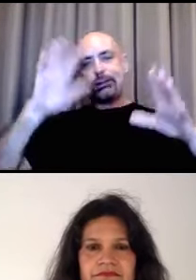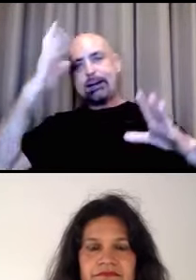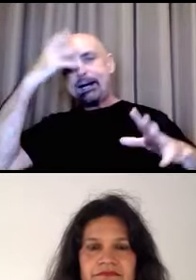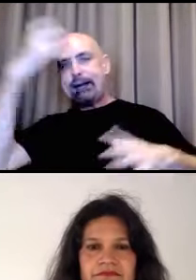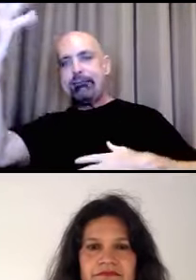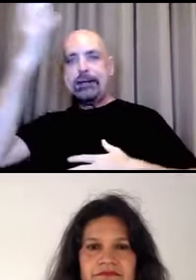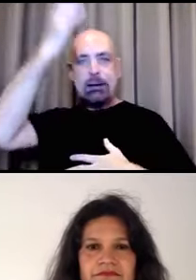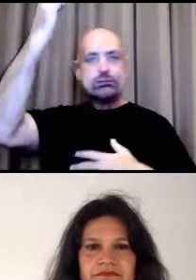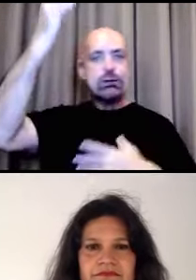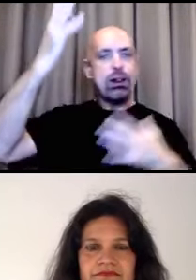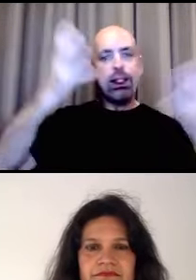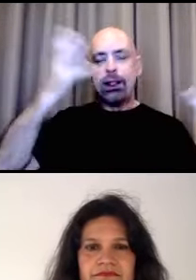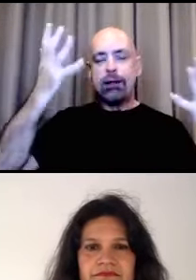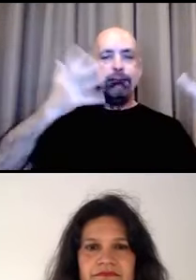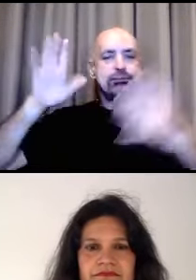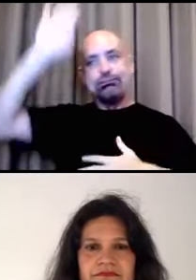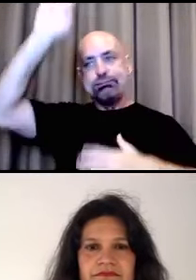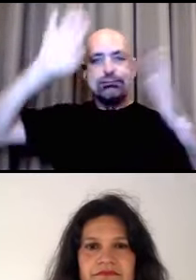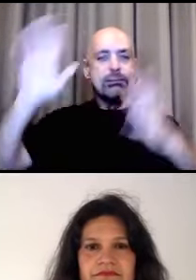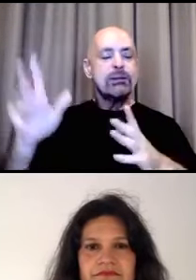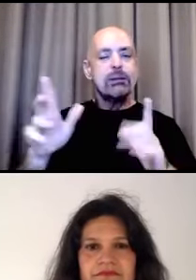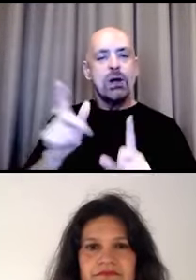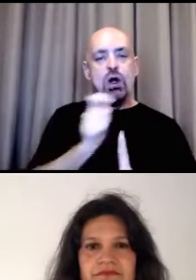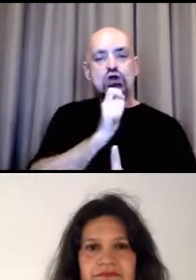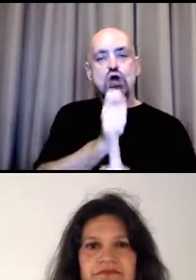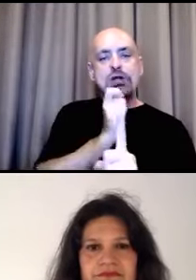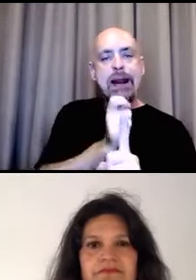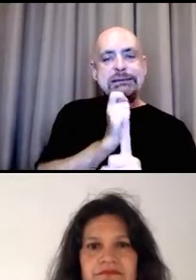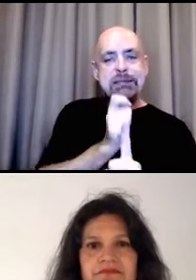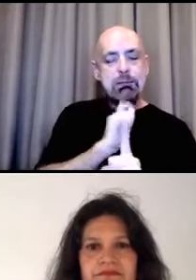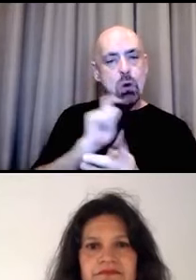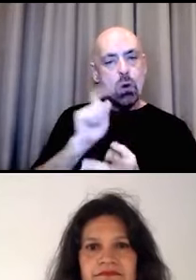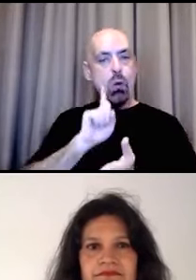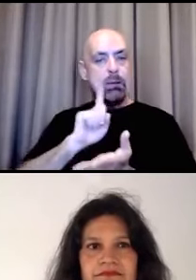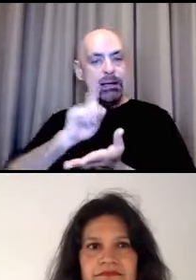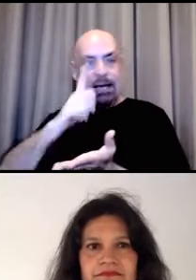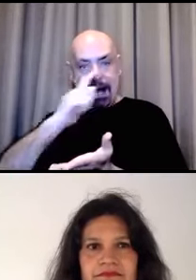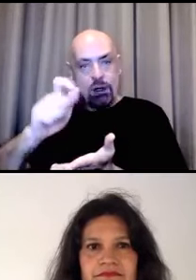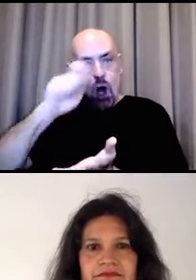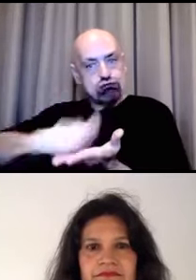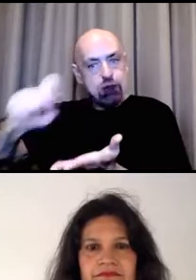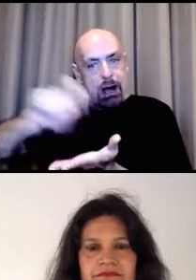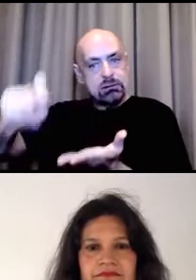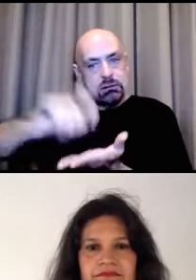she raised these questions, first of all